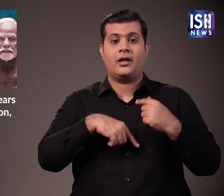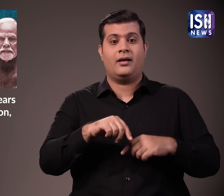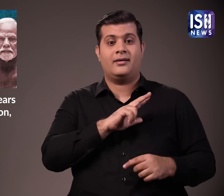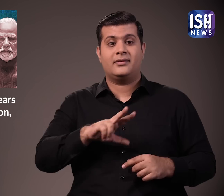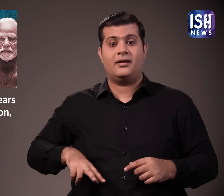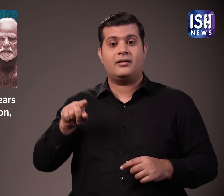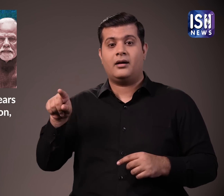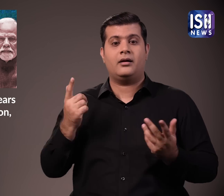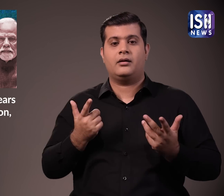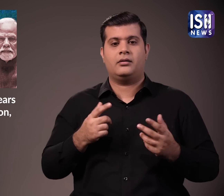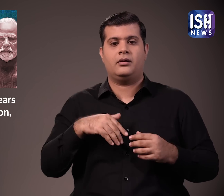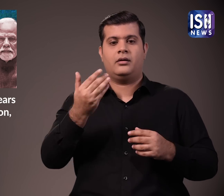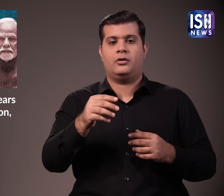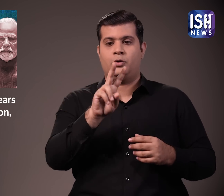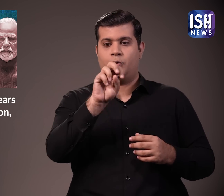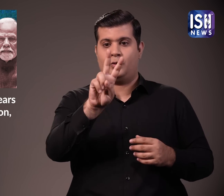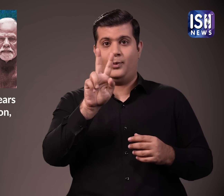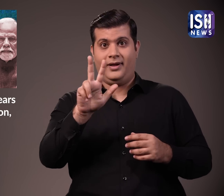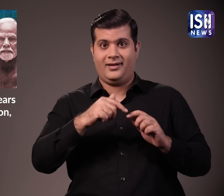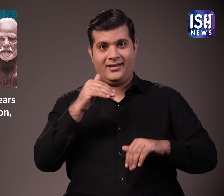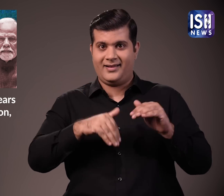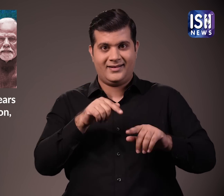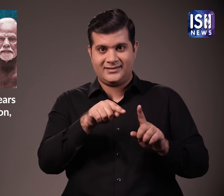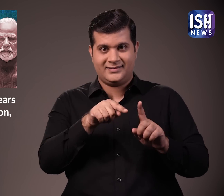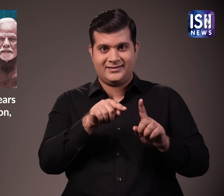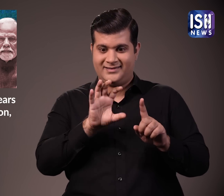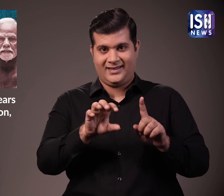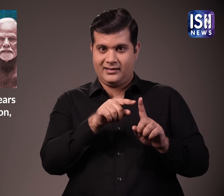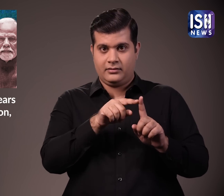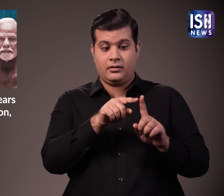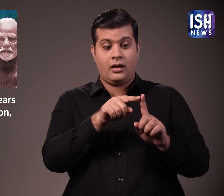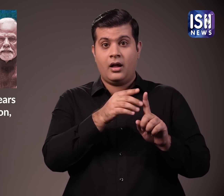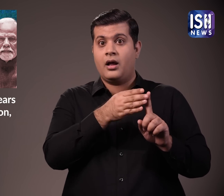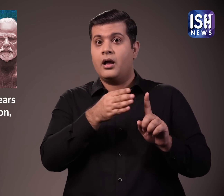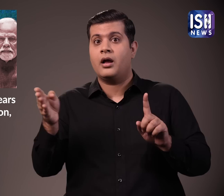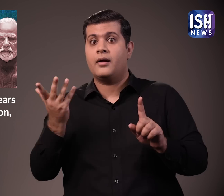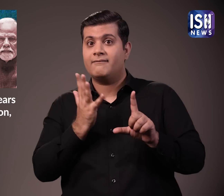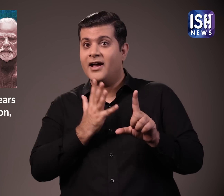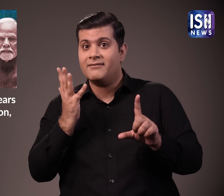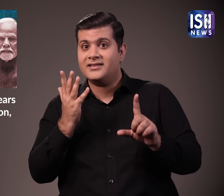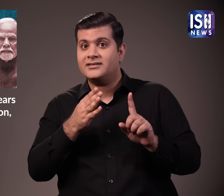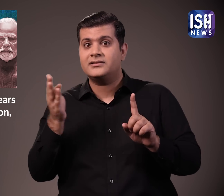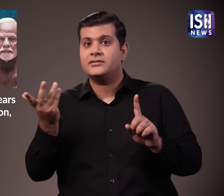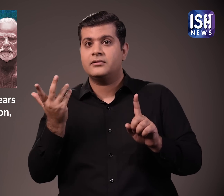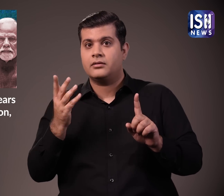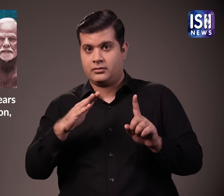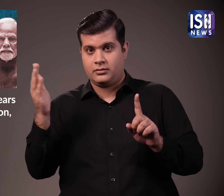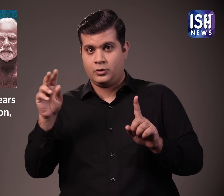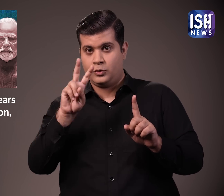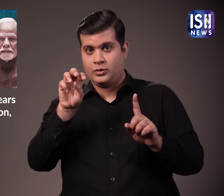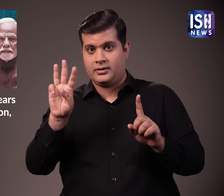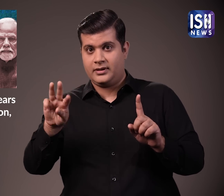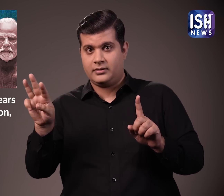The party that wins 2028 Karnataka elections, will they rule for 5 years, till 2033?